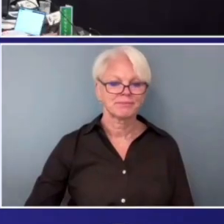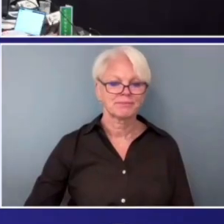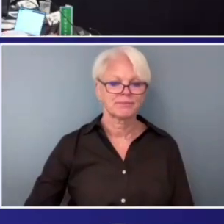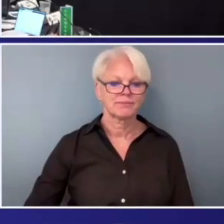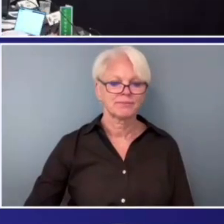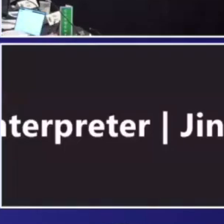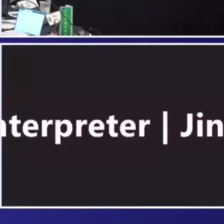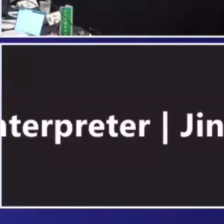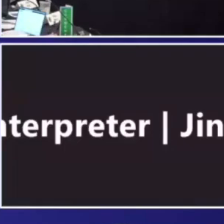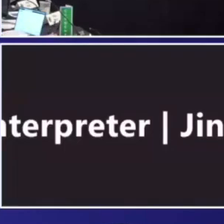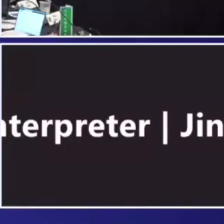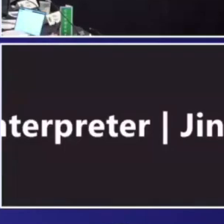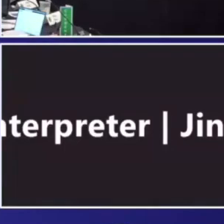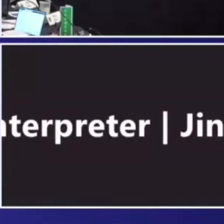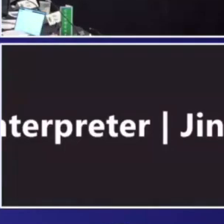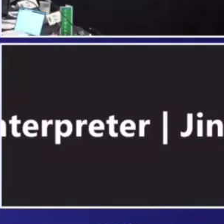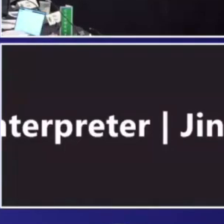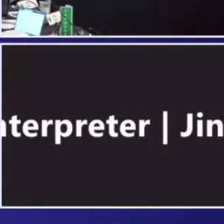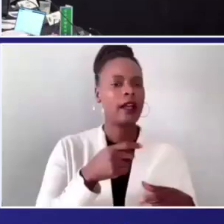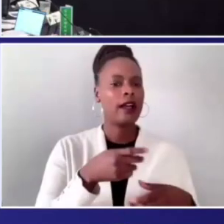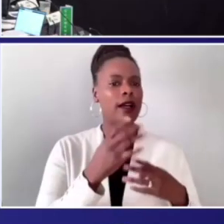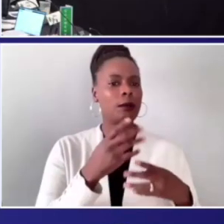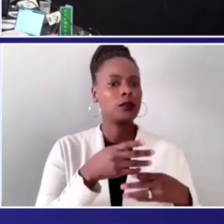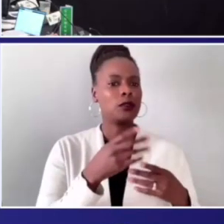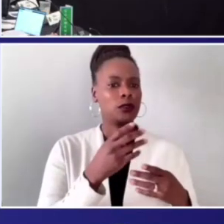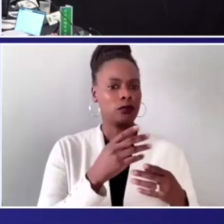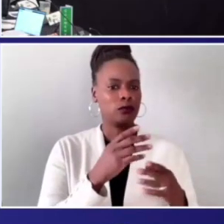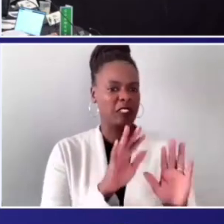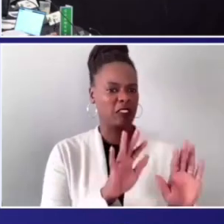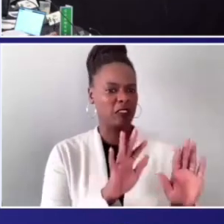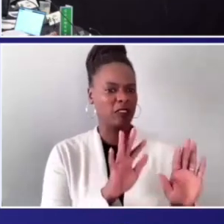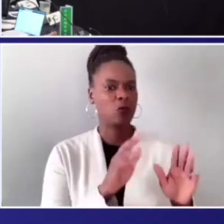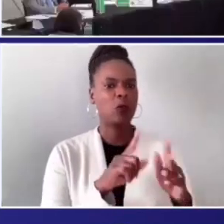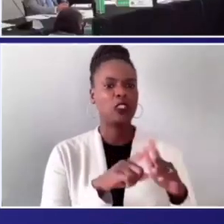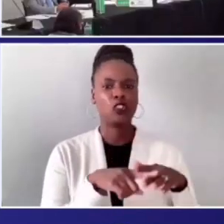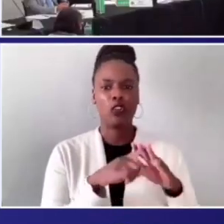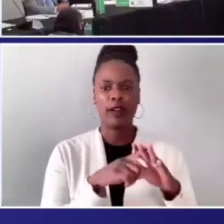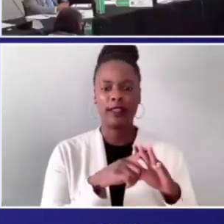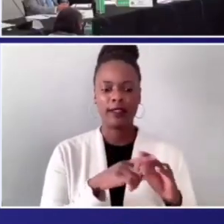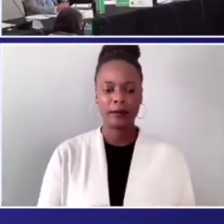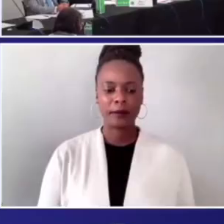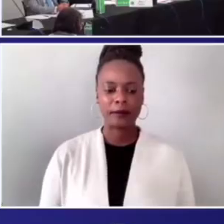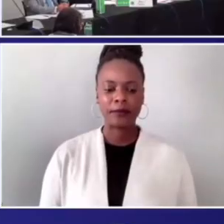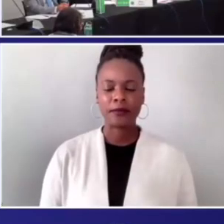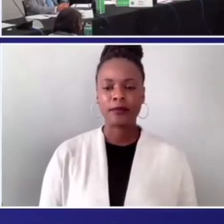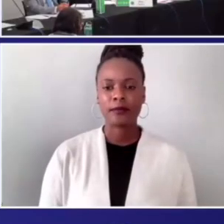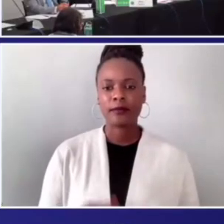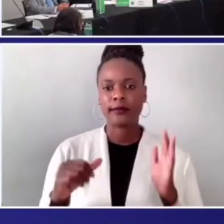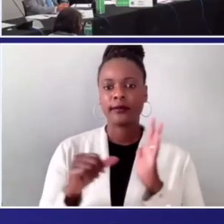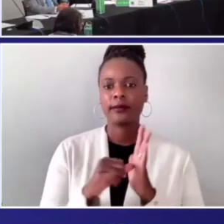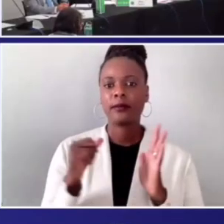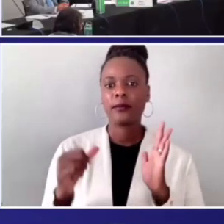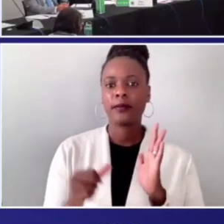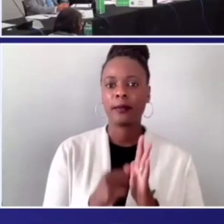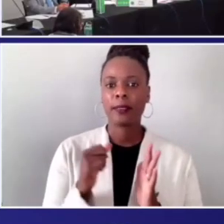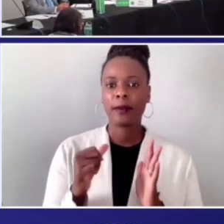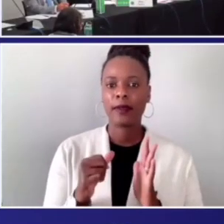Just -- yeah, up to, to where -- right, right where we started on page four,